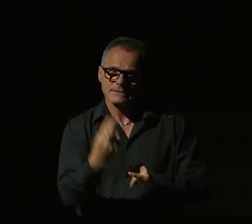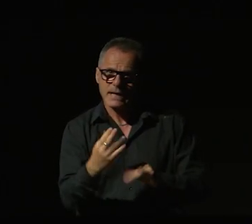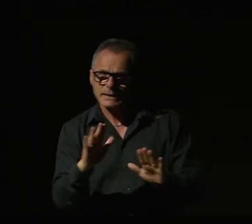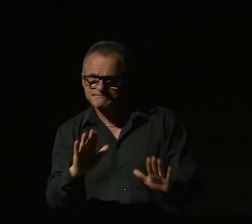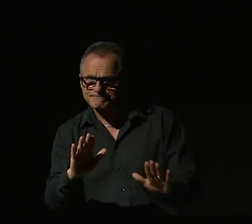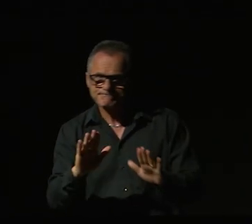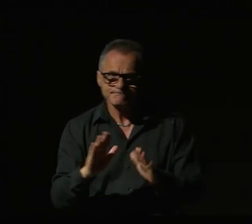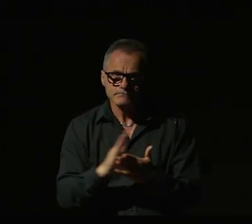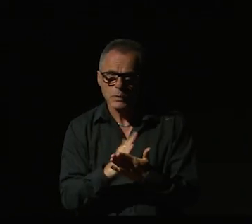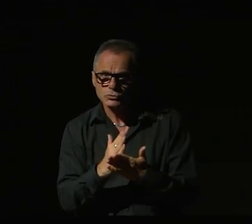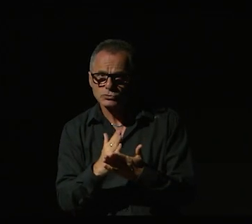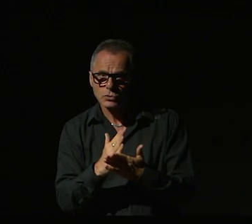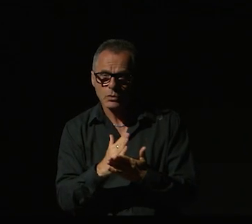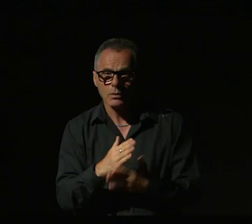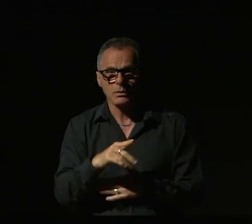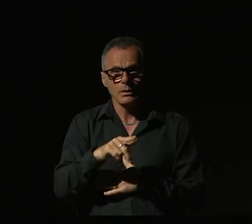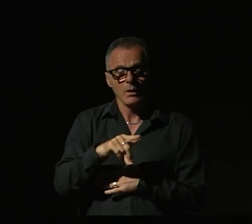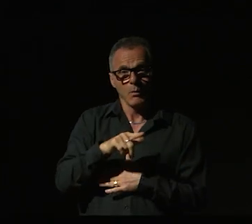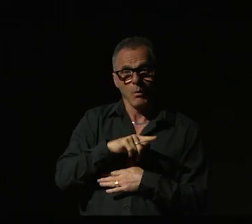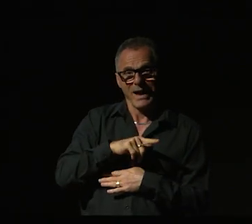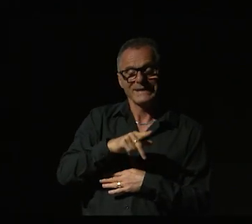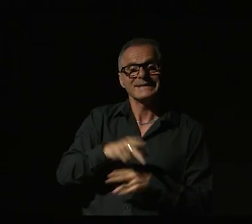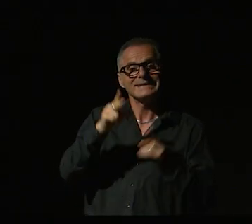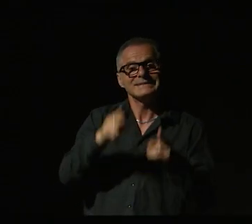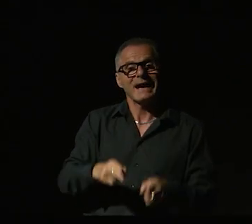because also one should mention that he died in 1600.